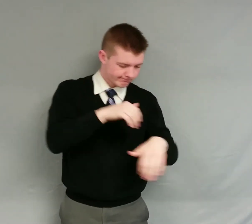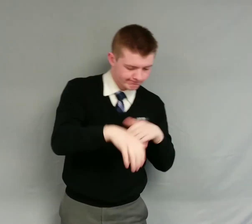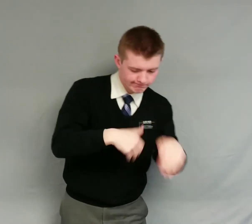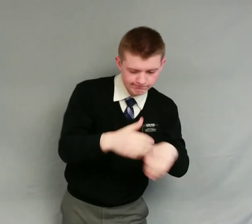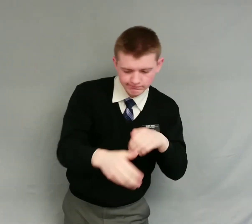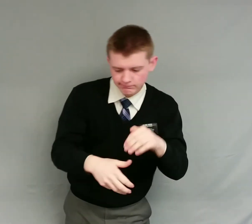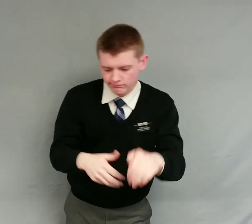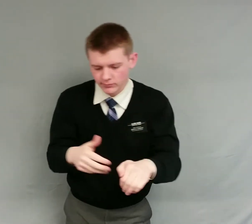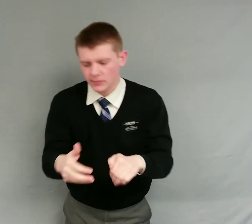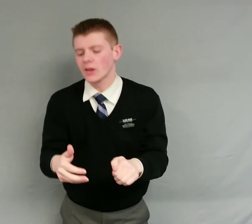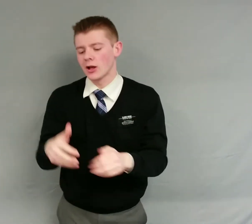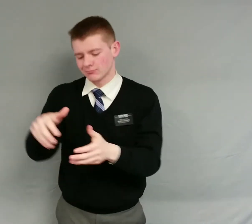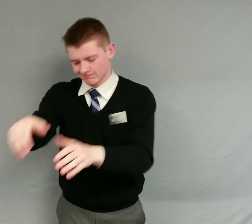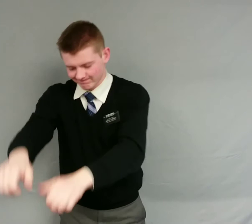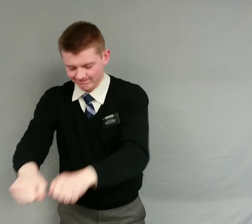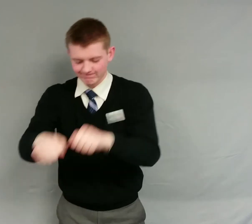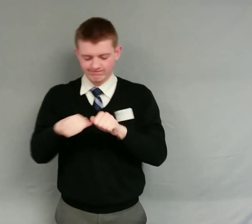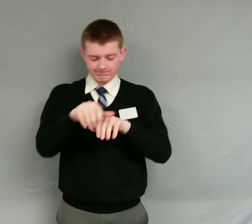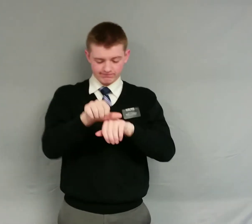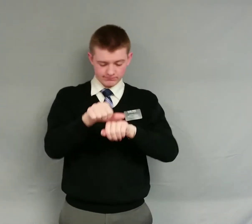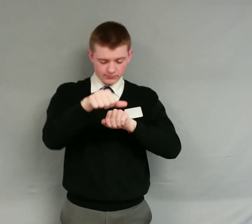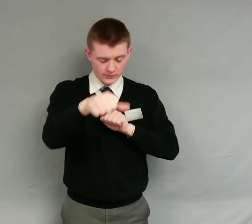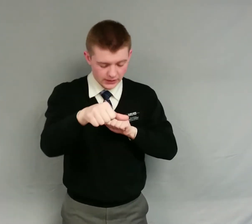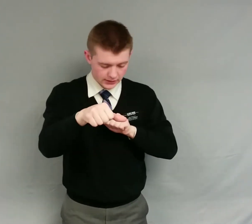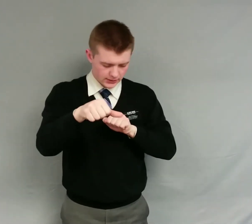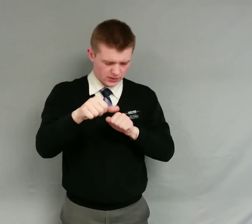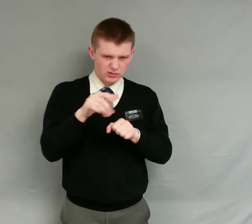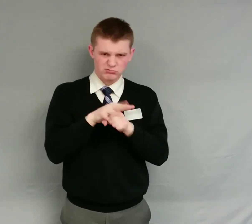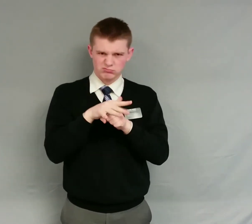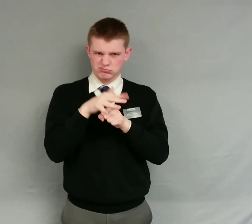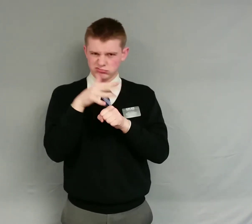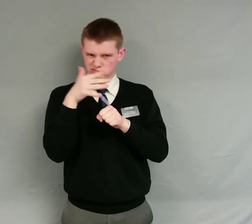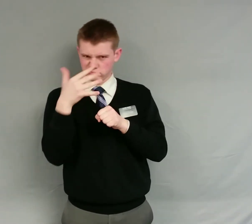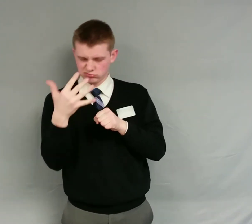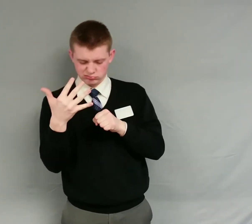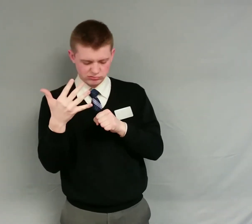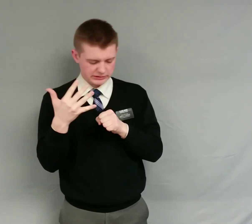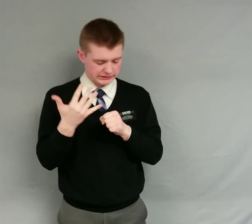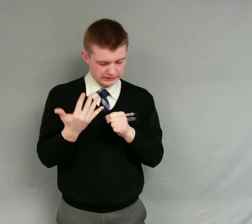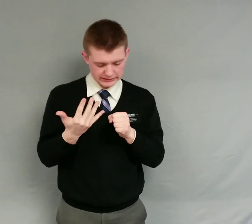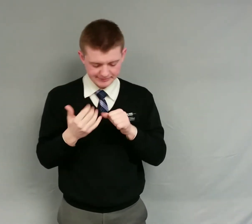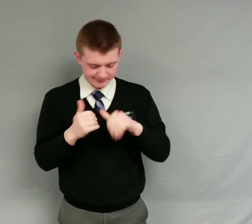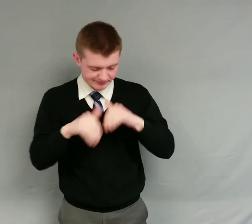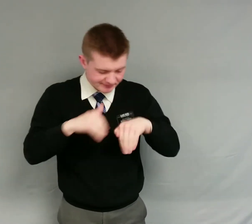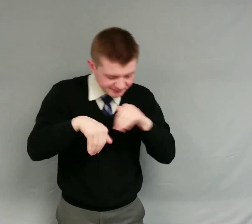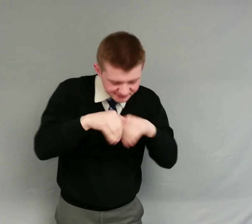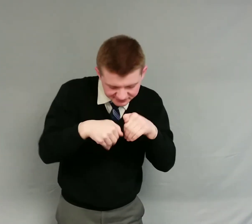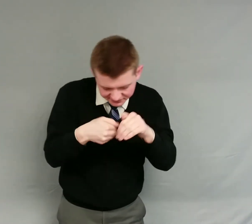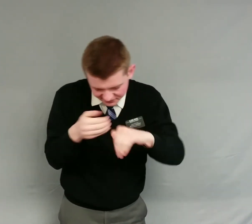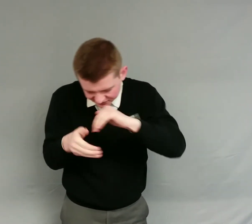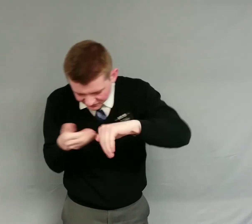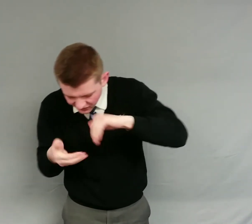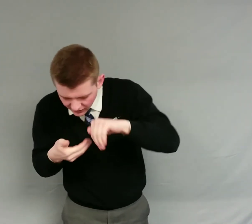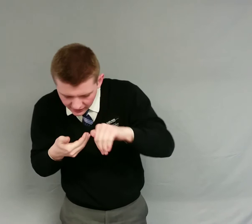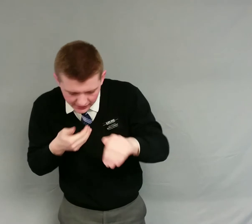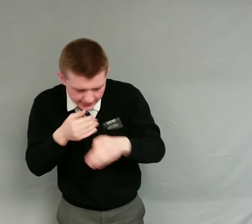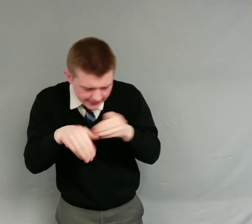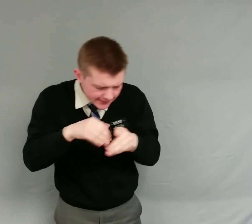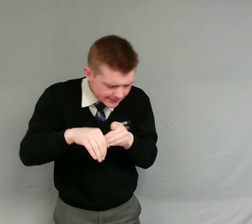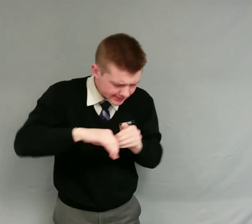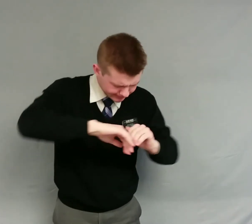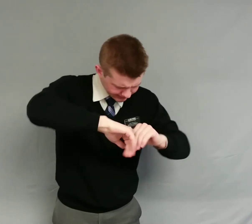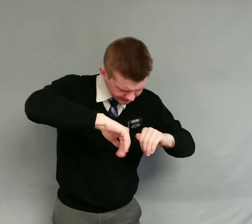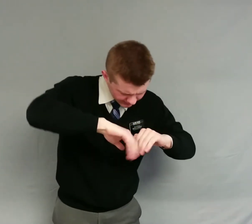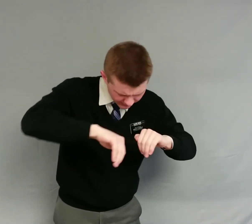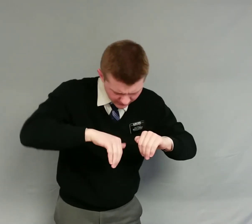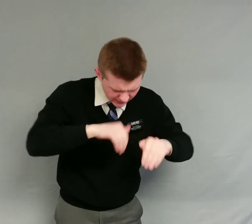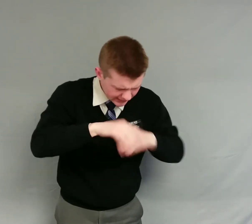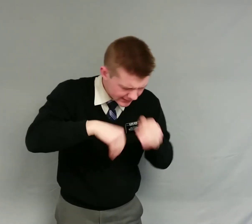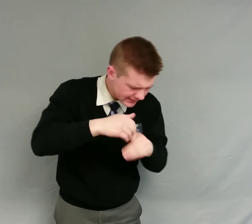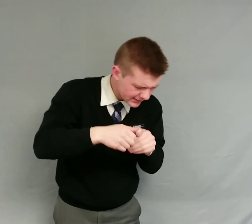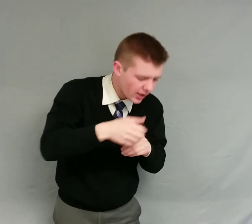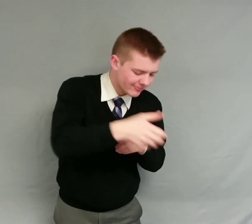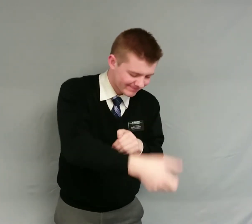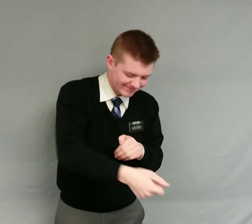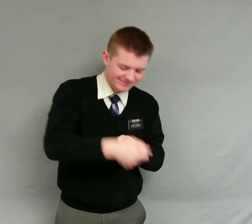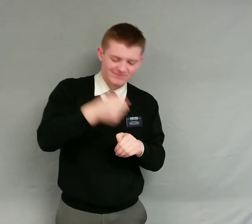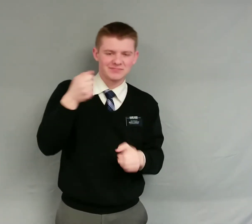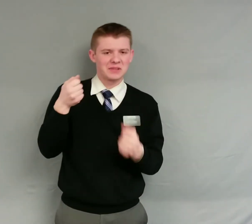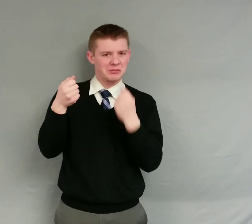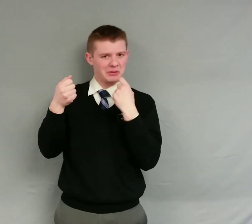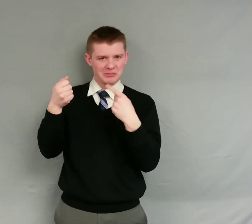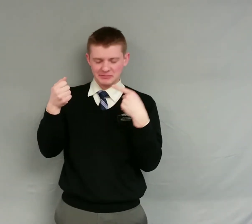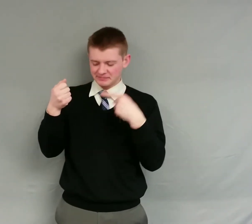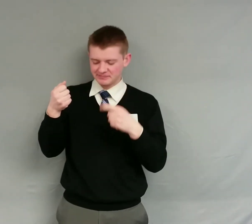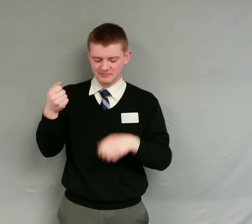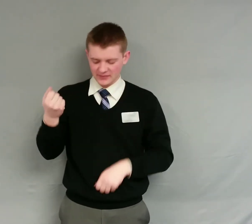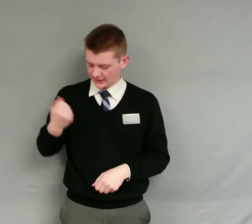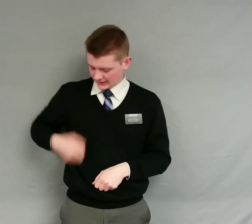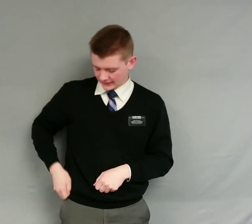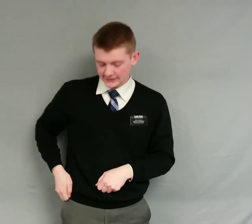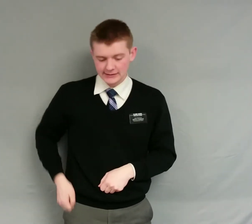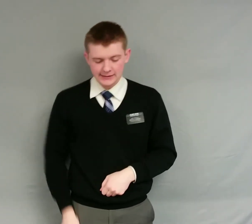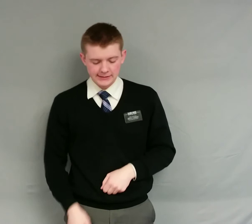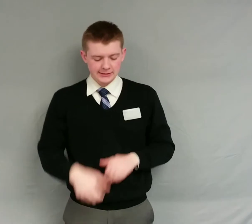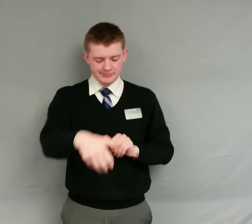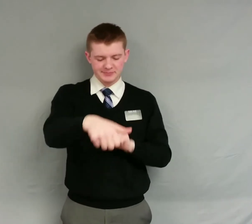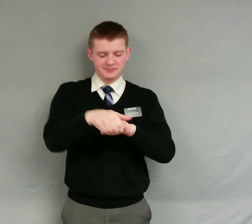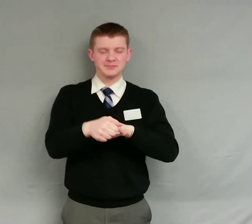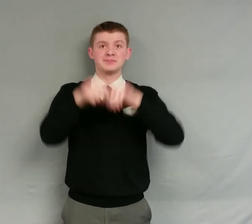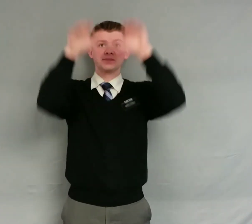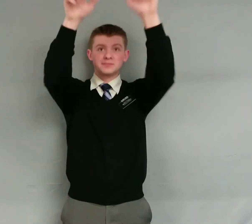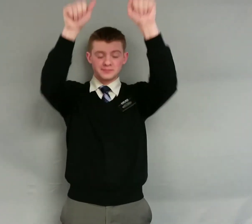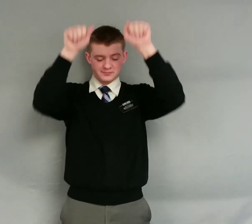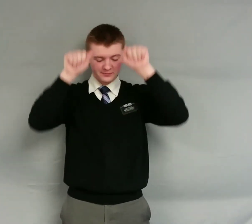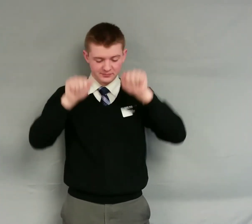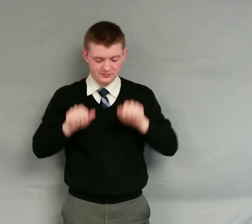all their luggage. Locating his wife's bag, he sifted through the contents, finally locating the medicine. Only after shutting the trunk, however,